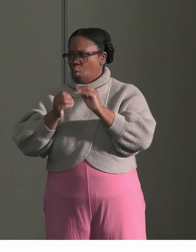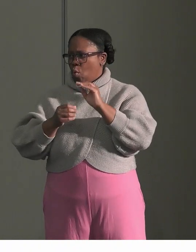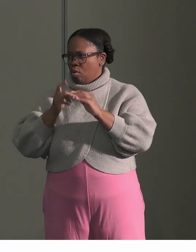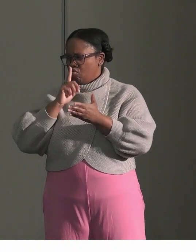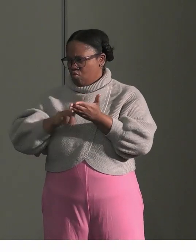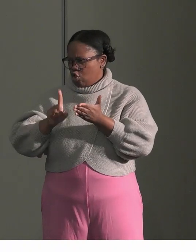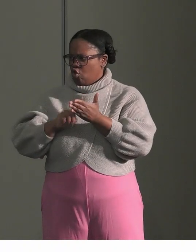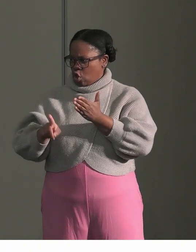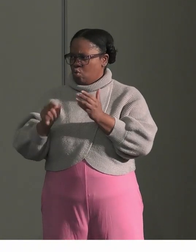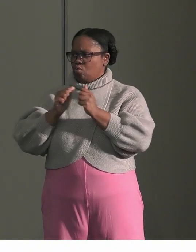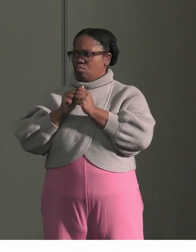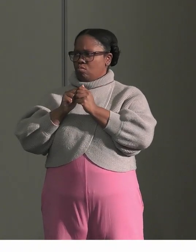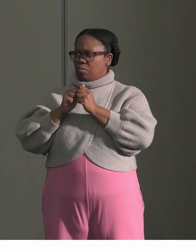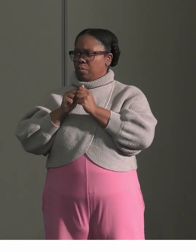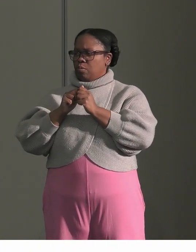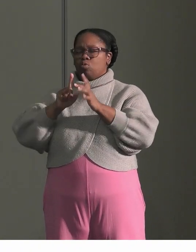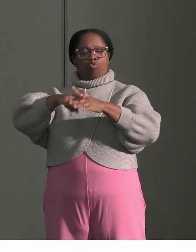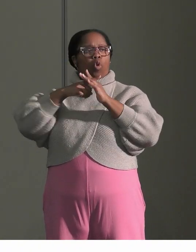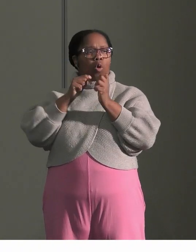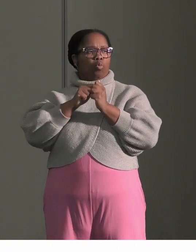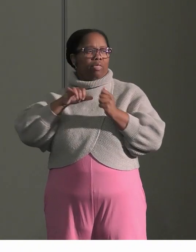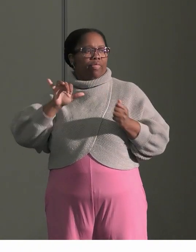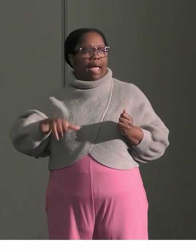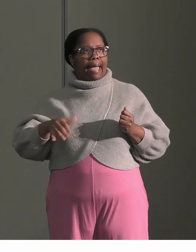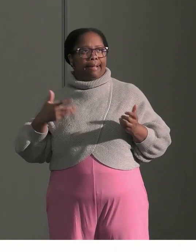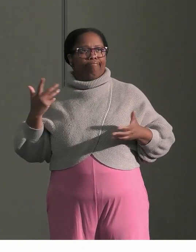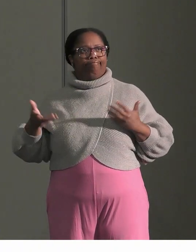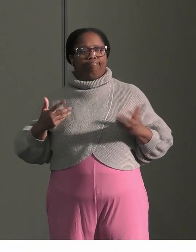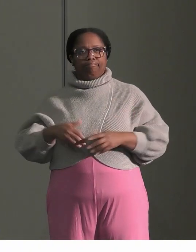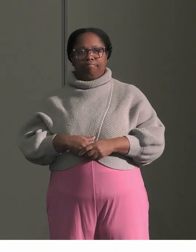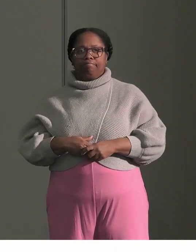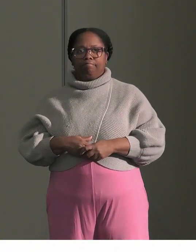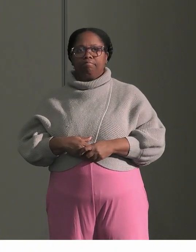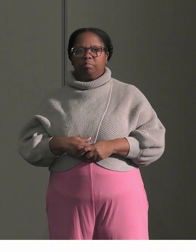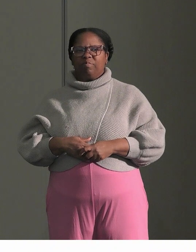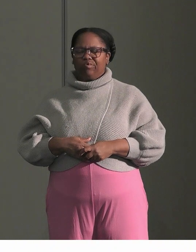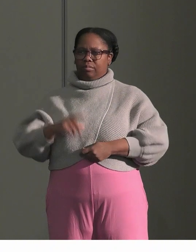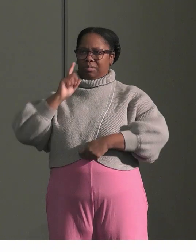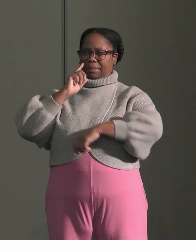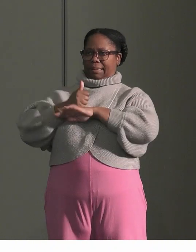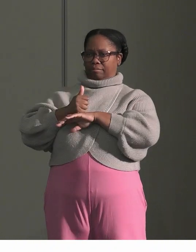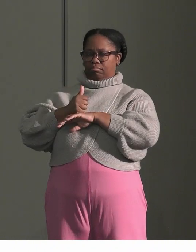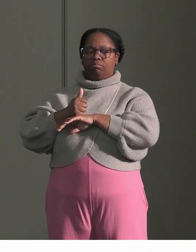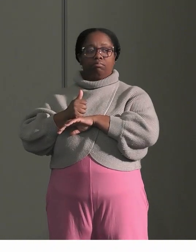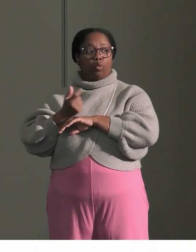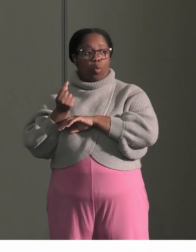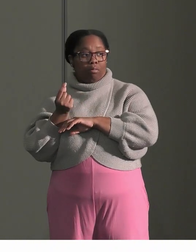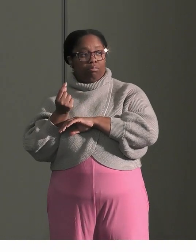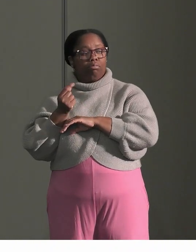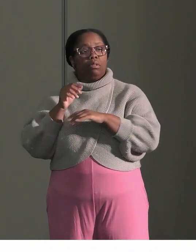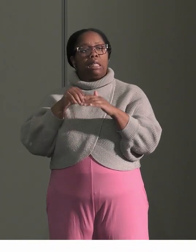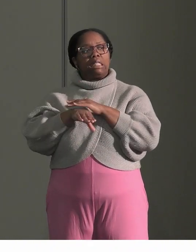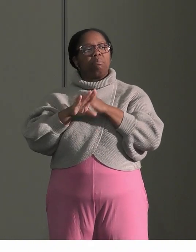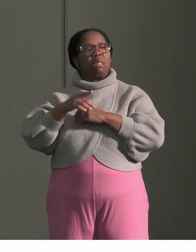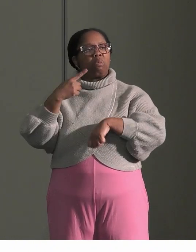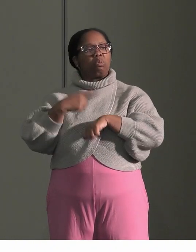there and have that mindset that accessibility is not just one off. It is not just something